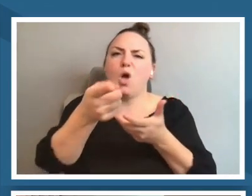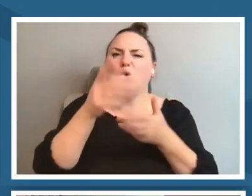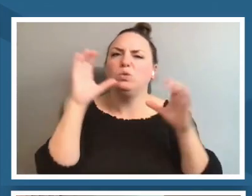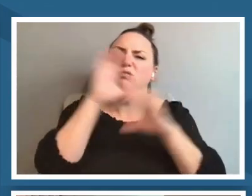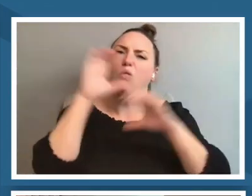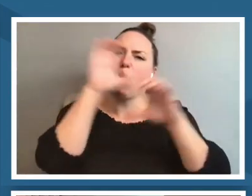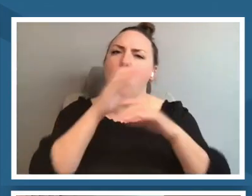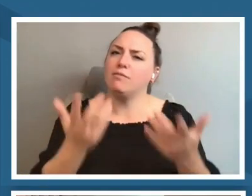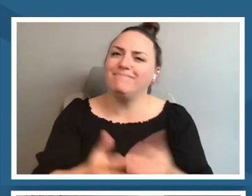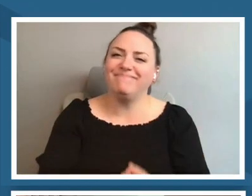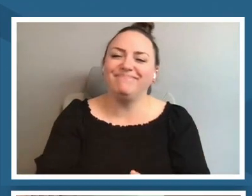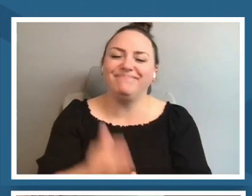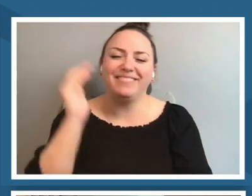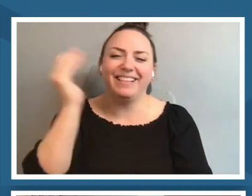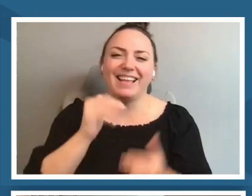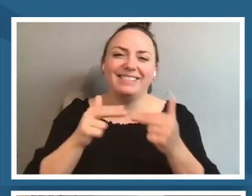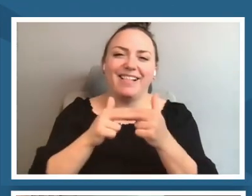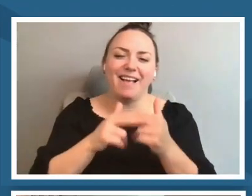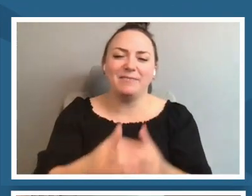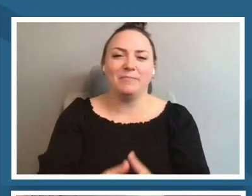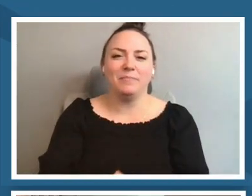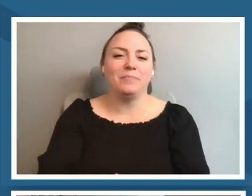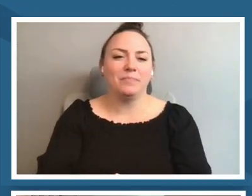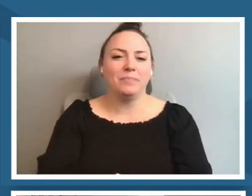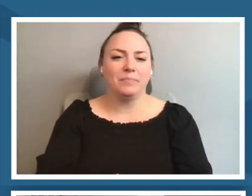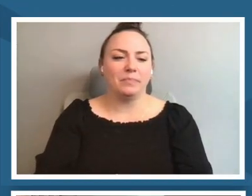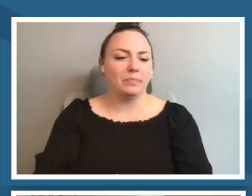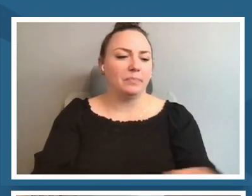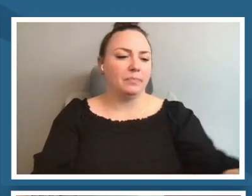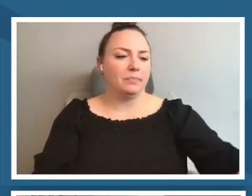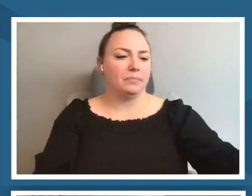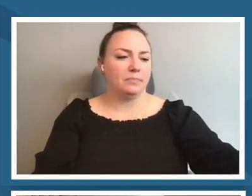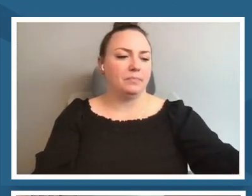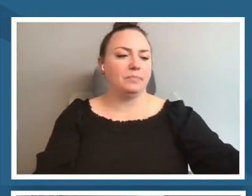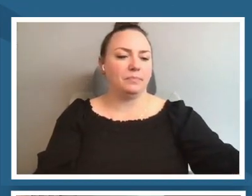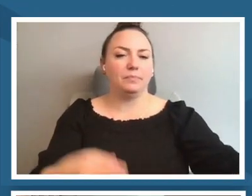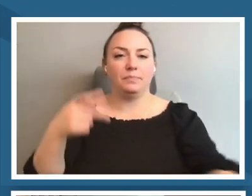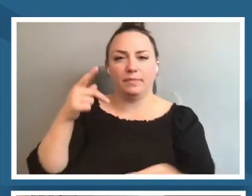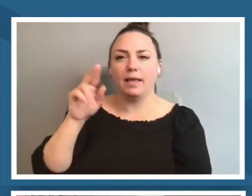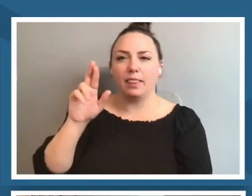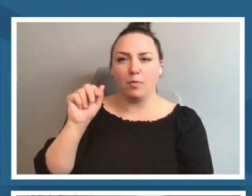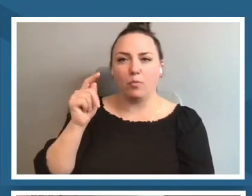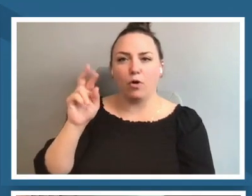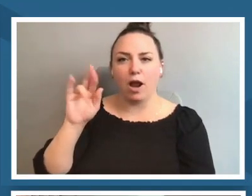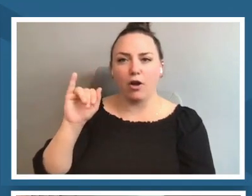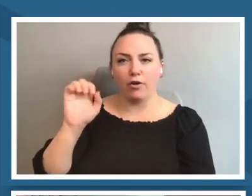slide so in the prior delta um i've i've